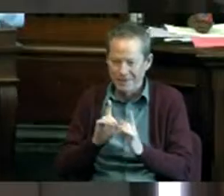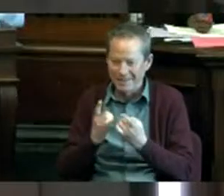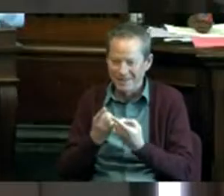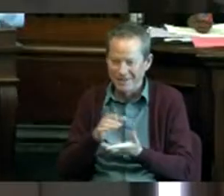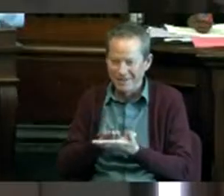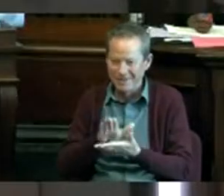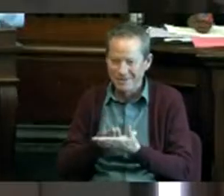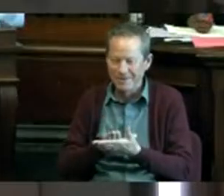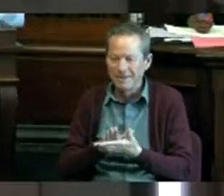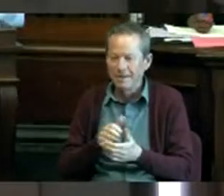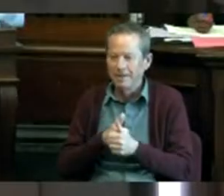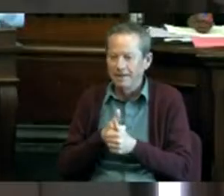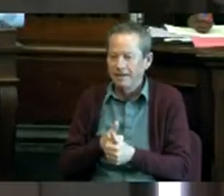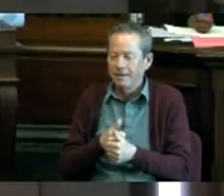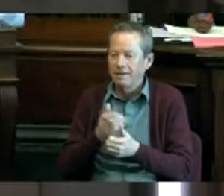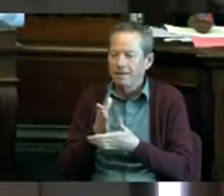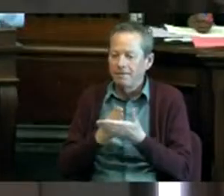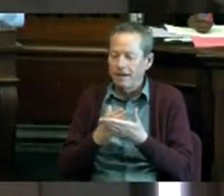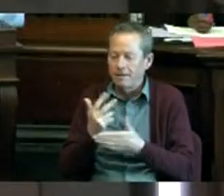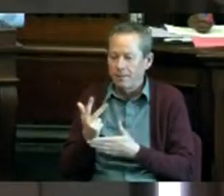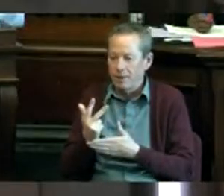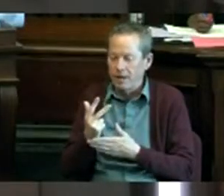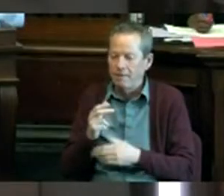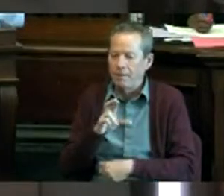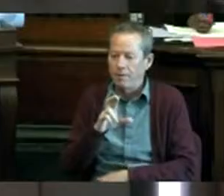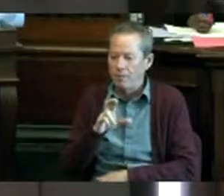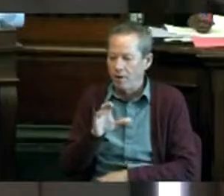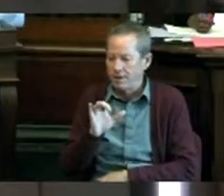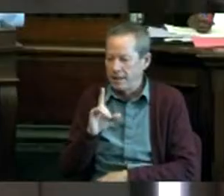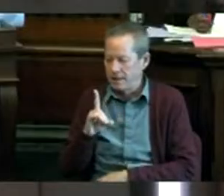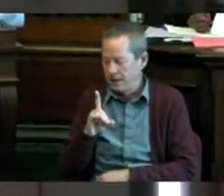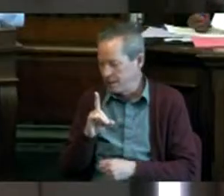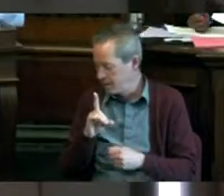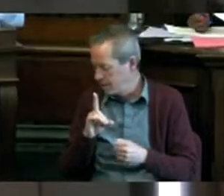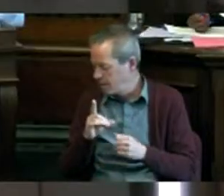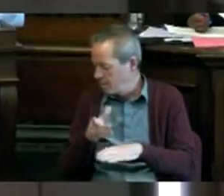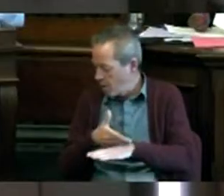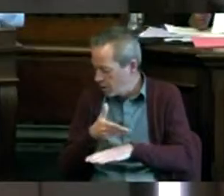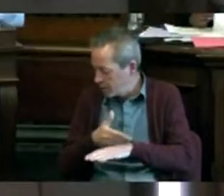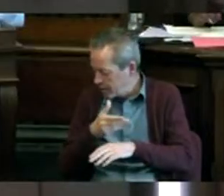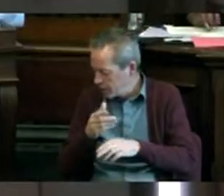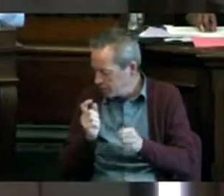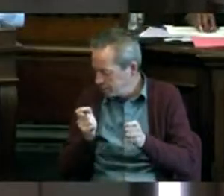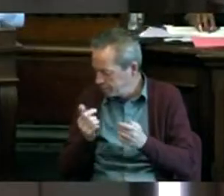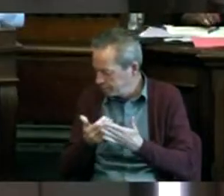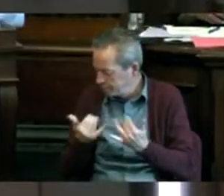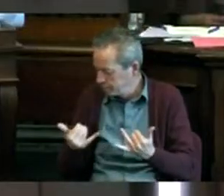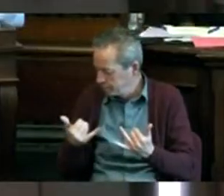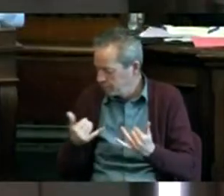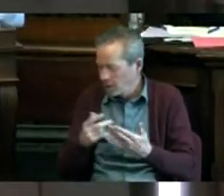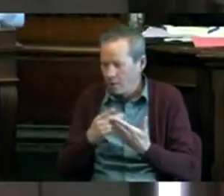development and construction for improvements to specified city school district schools. Respecting phase three of the